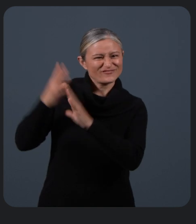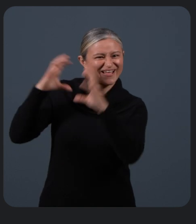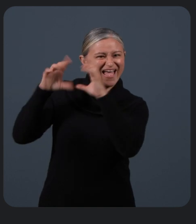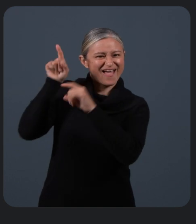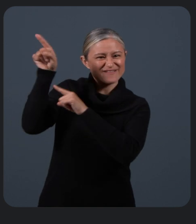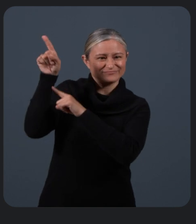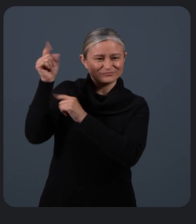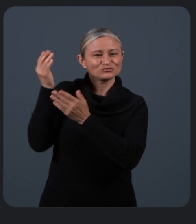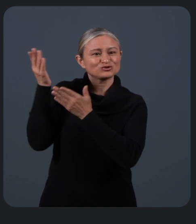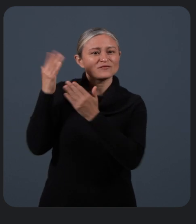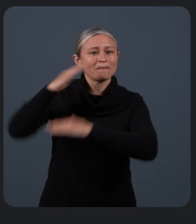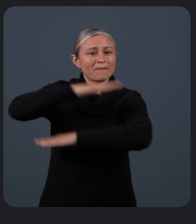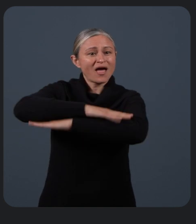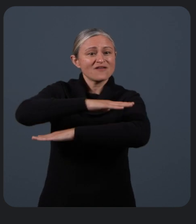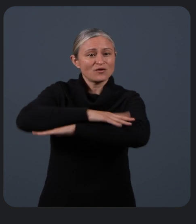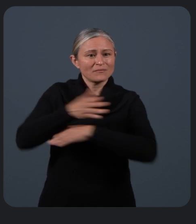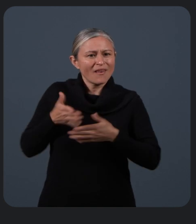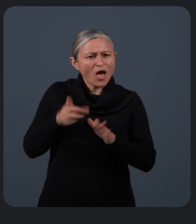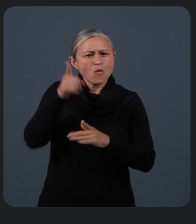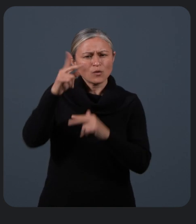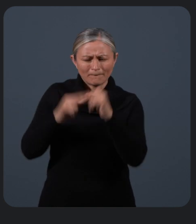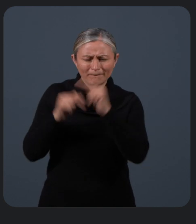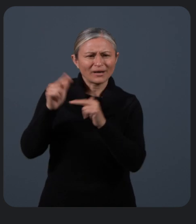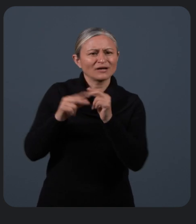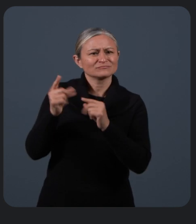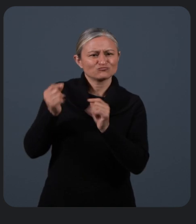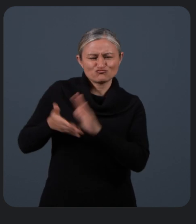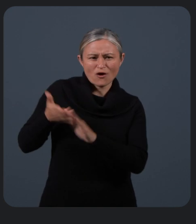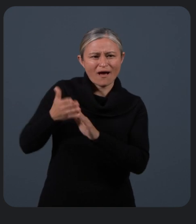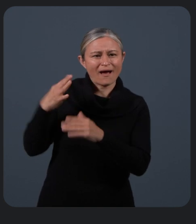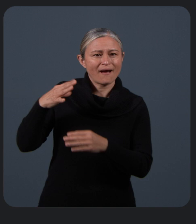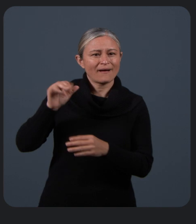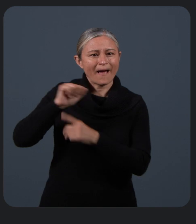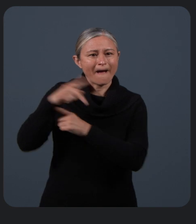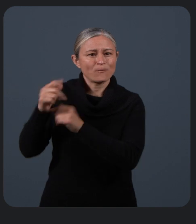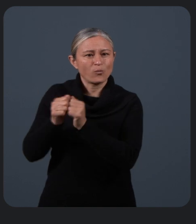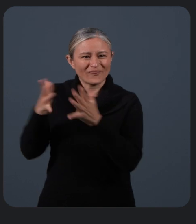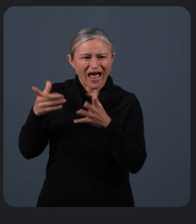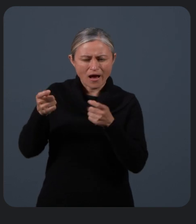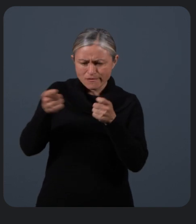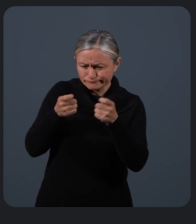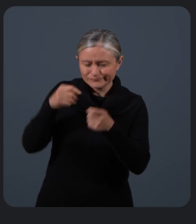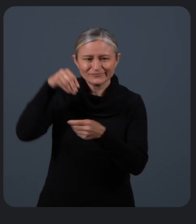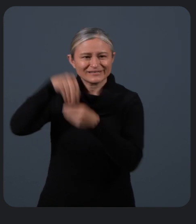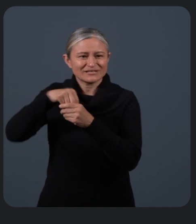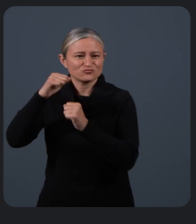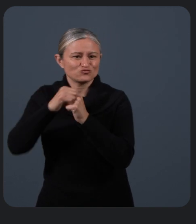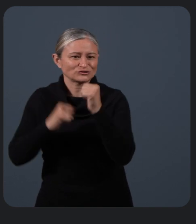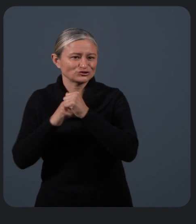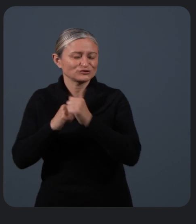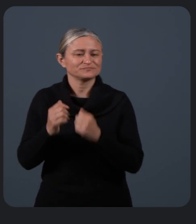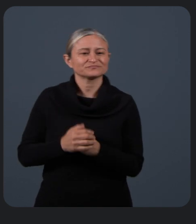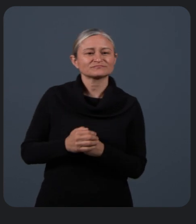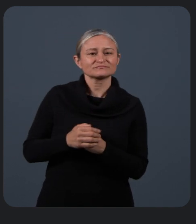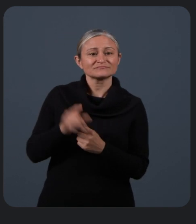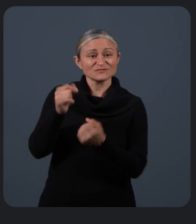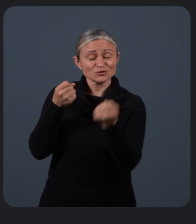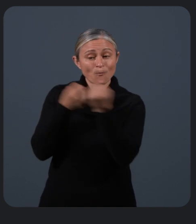which allows you to build and run applications without having to manage infrastructures. It supports your favorite languages and frameworks,